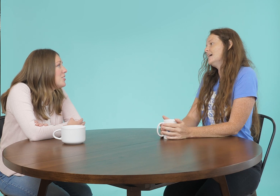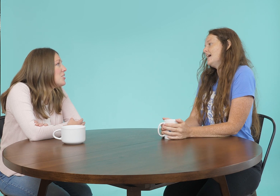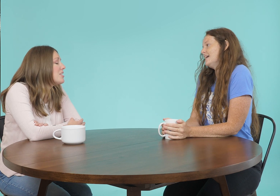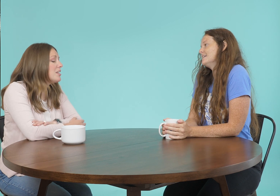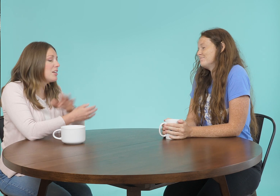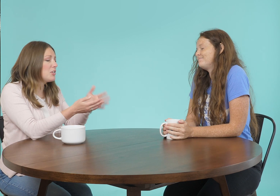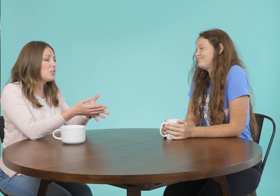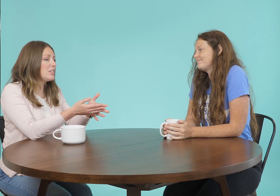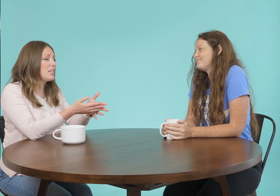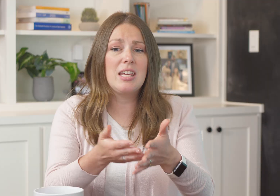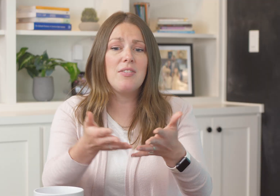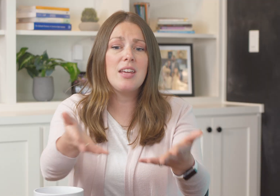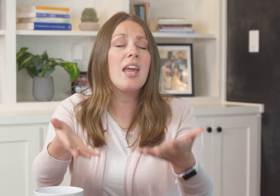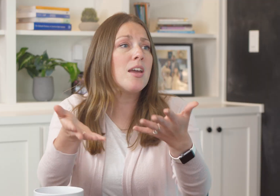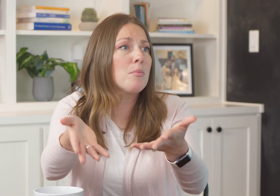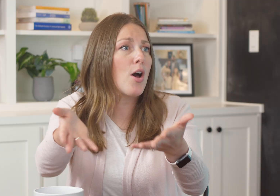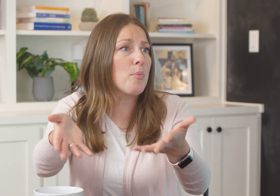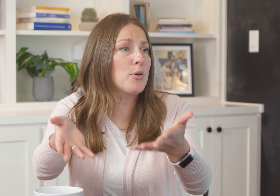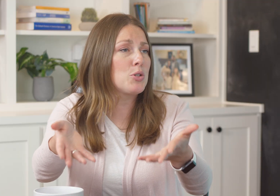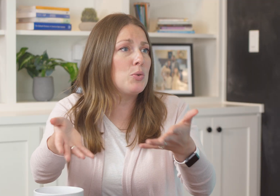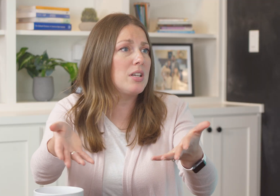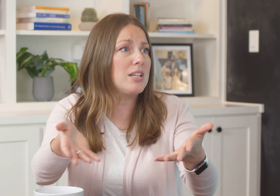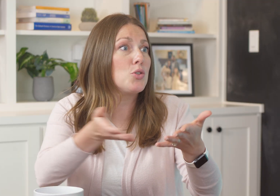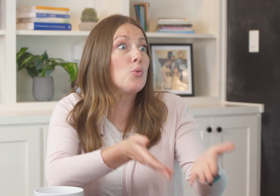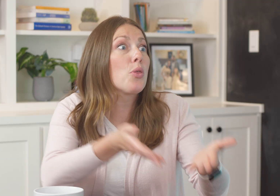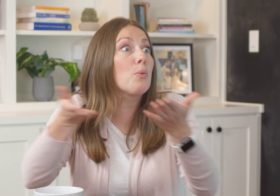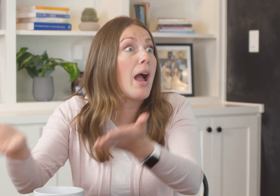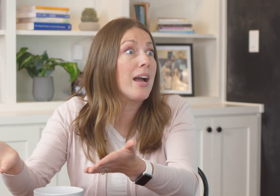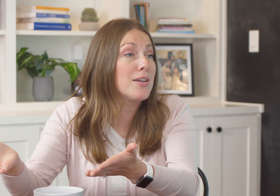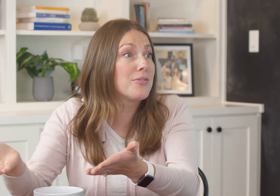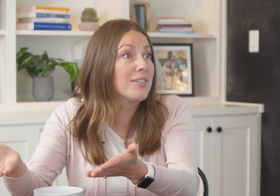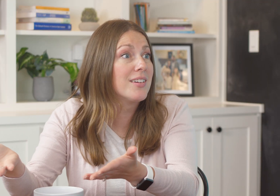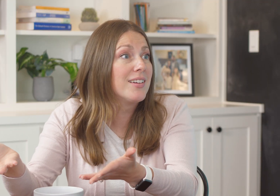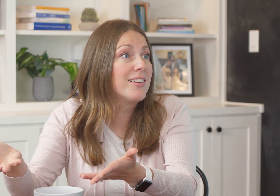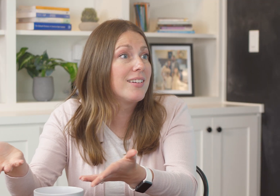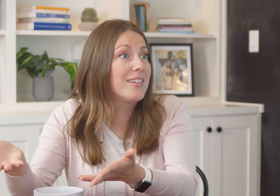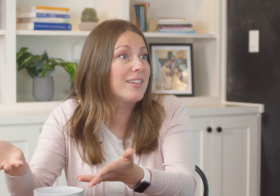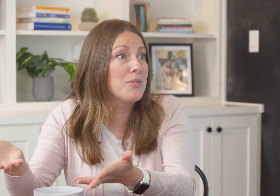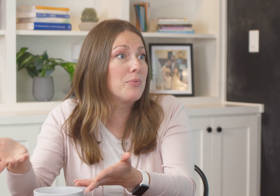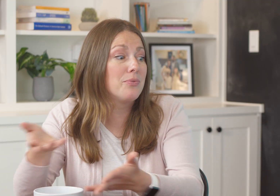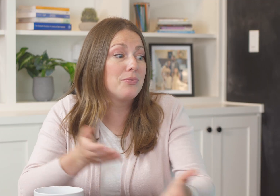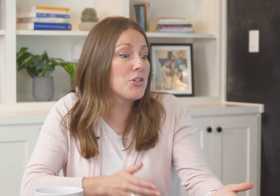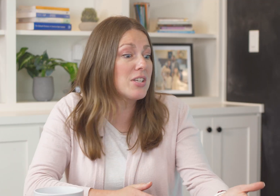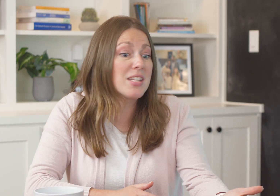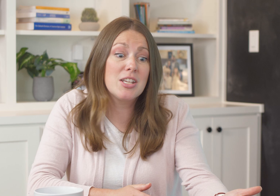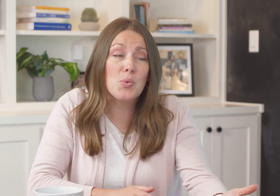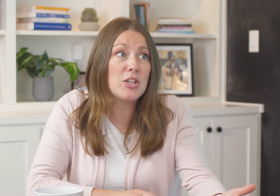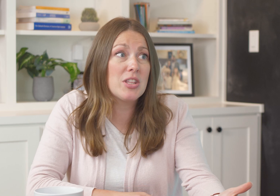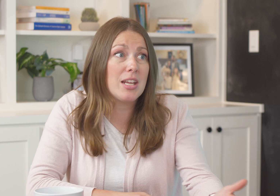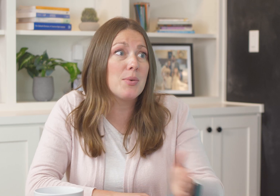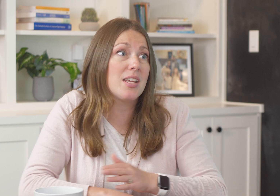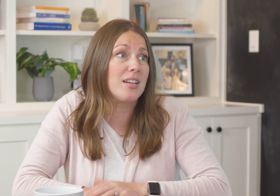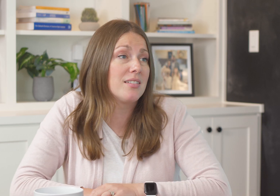Just the giving him the opportunity to thrive. Mm. Mm hmm. Just as his situation that he was in. Yeah.